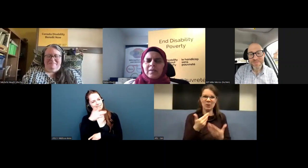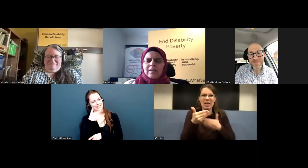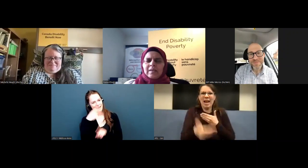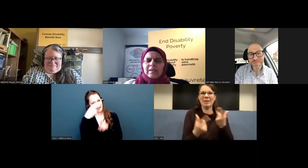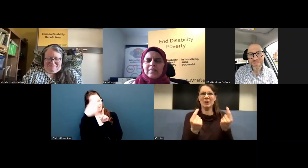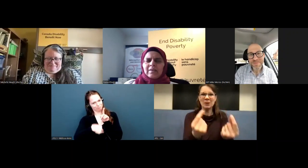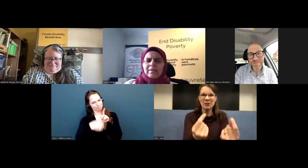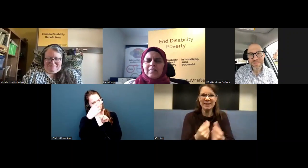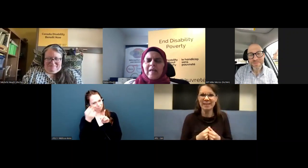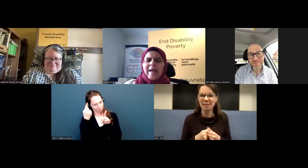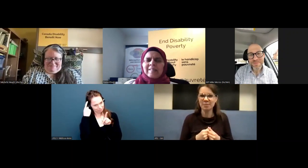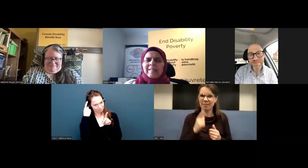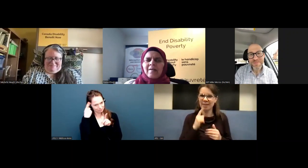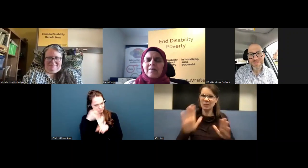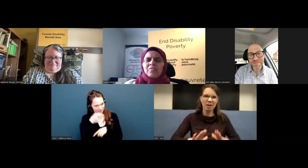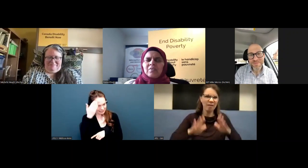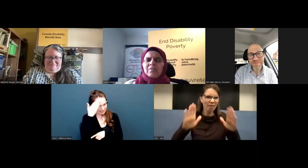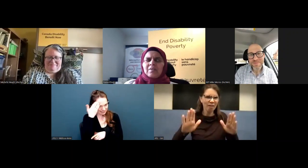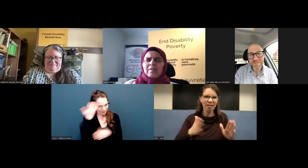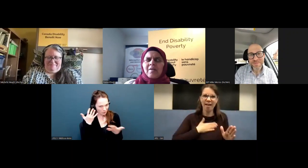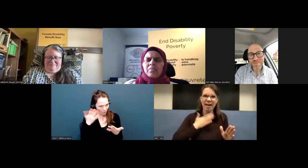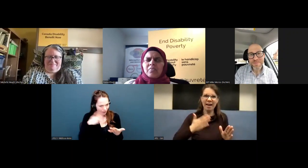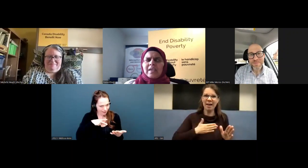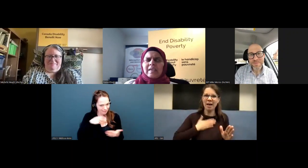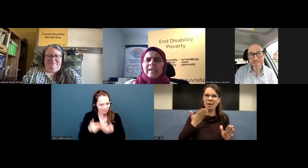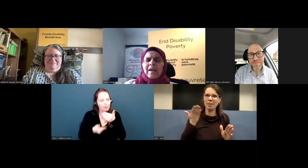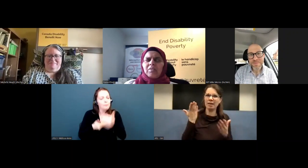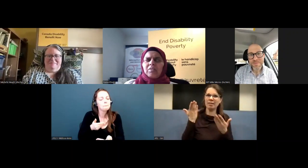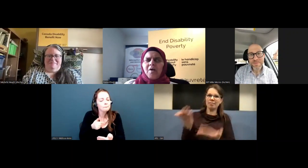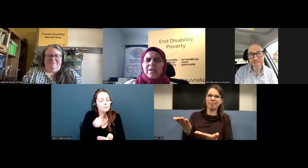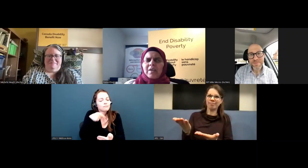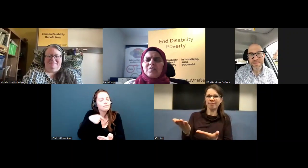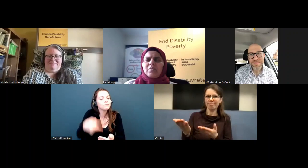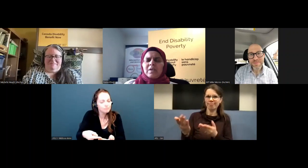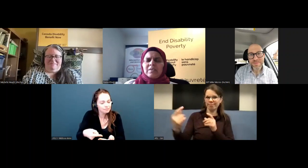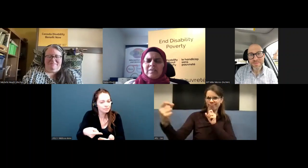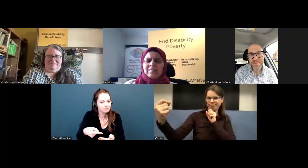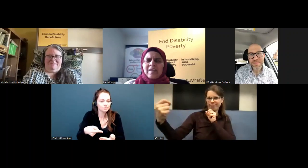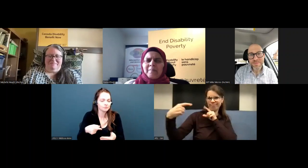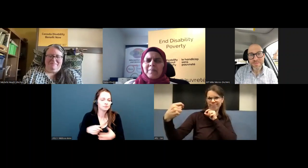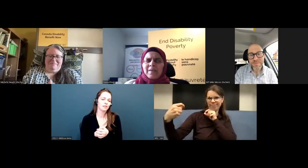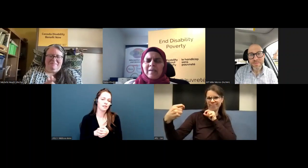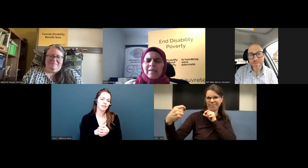WE'RE GLAD THAT OUR THINKING ALIGNS WITH WHAT HAPPENS NEXT.